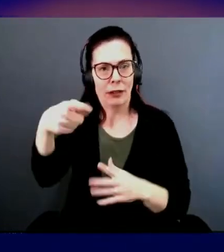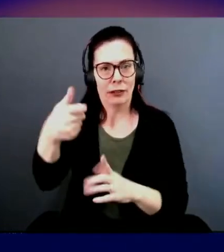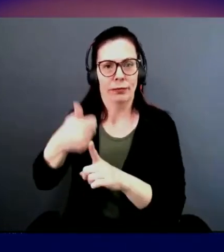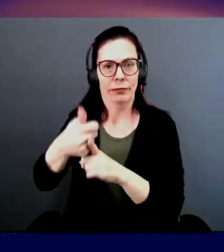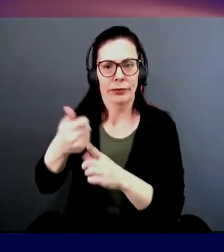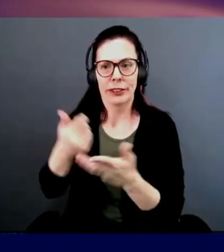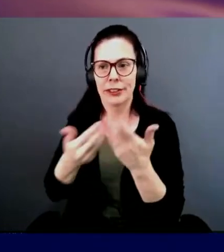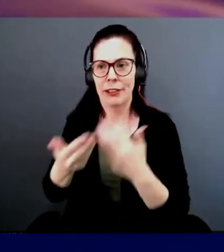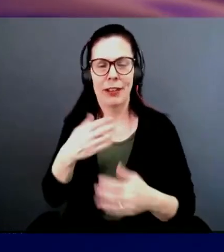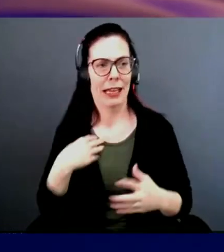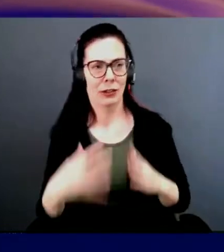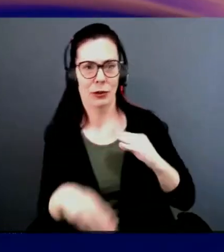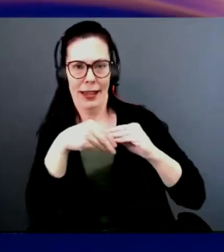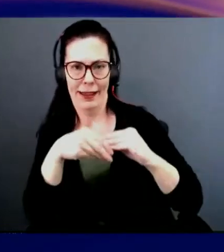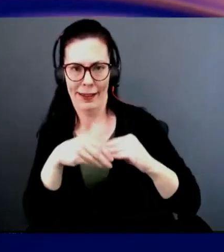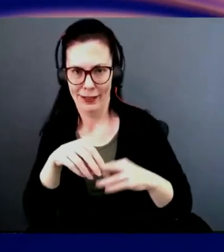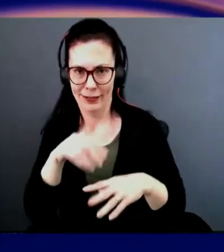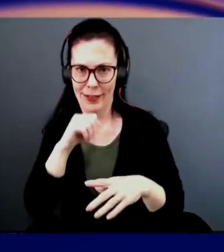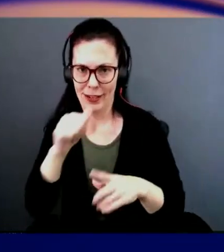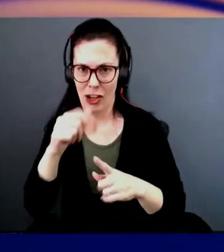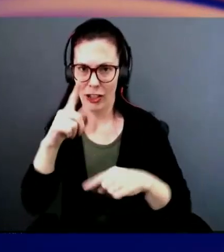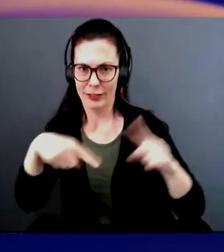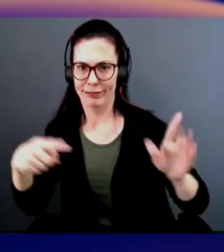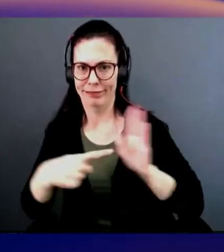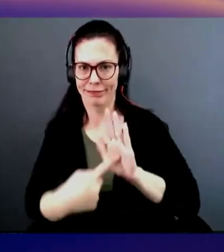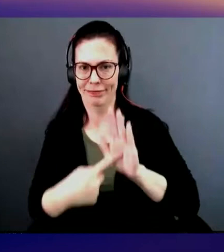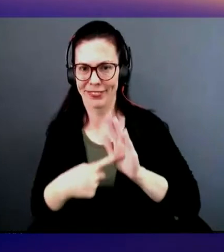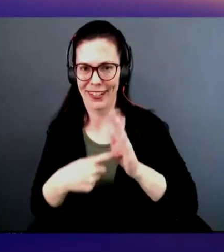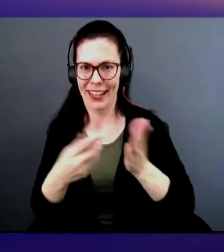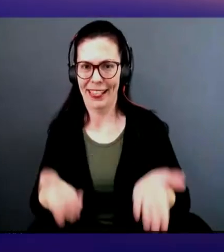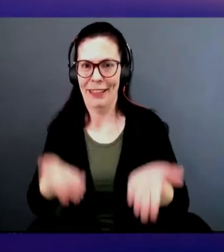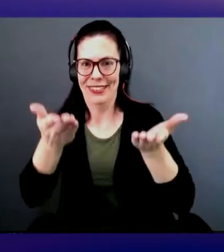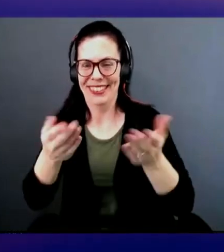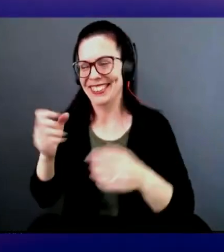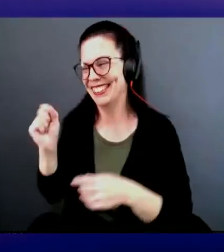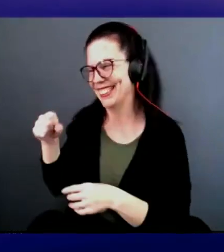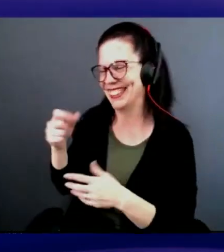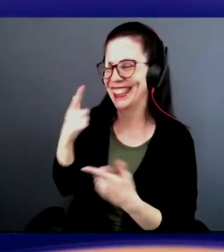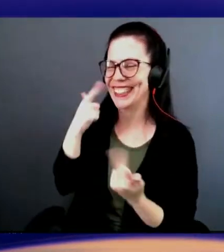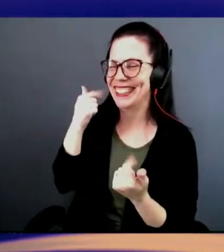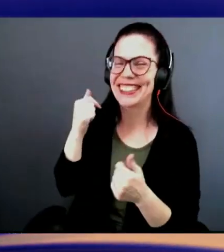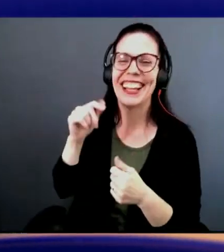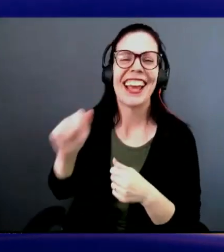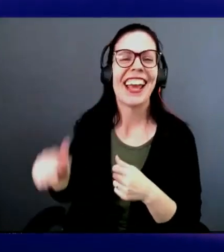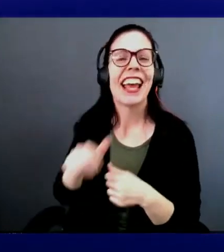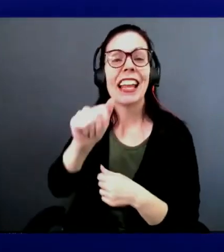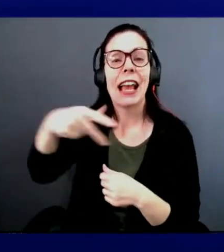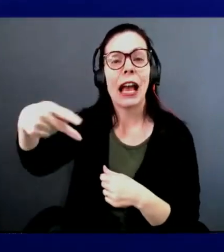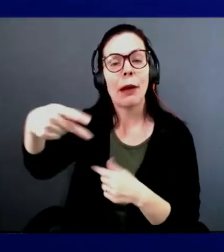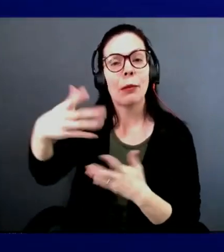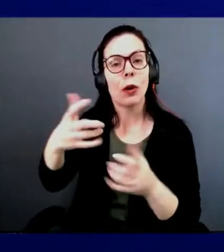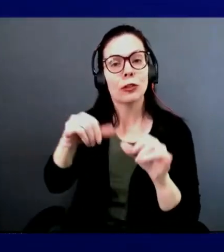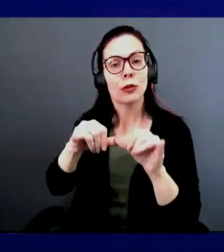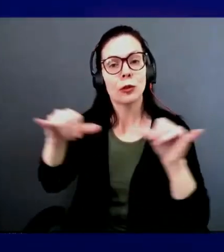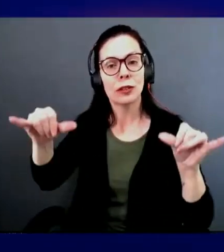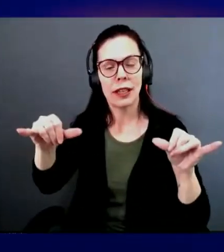Yeah. Yeah so any application that is looking to scale you're definitely gonna want to check out